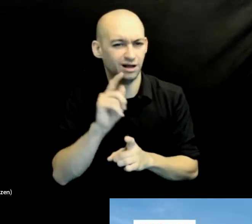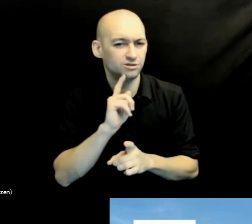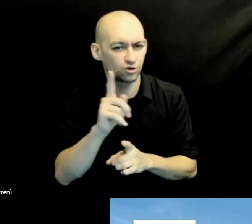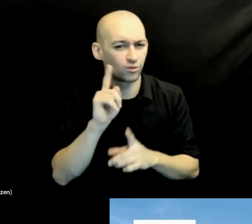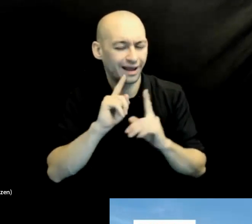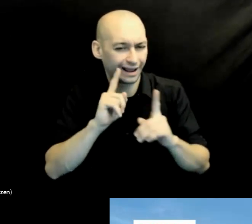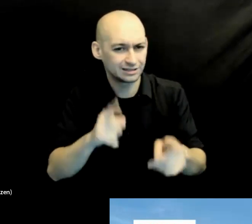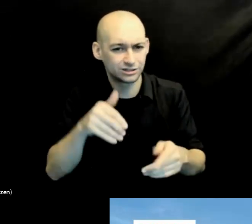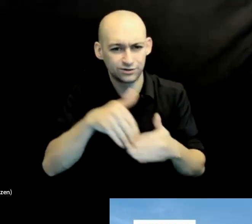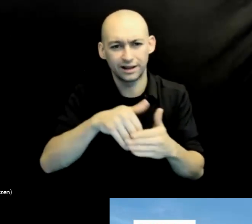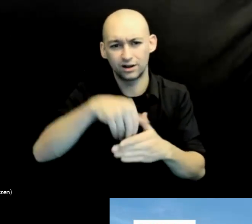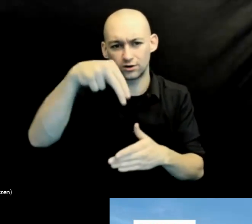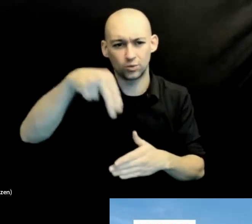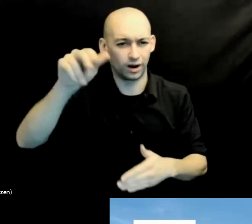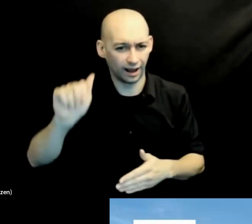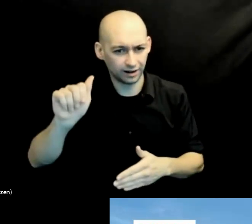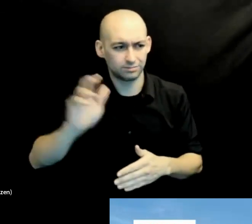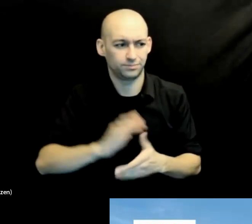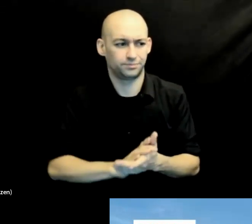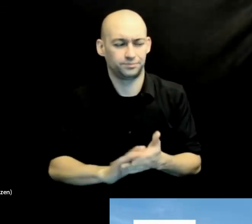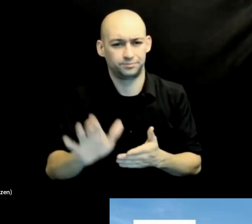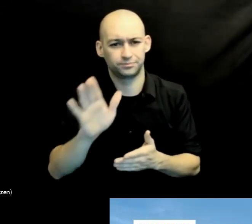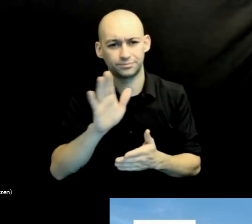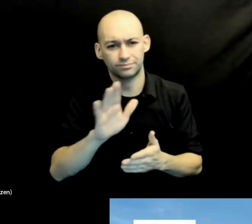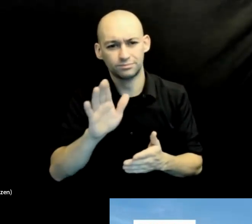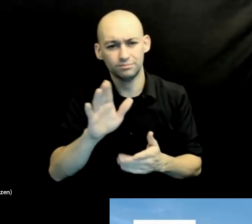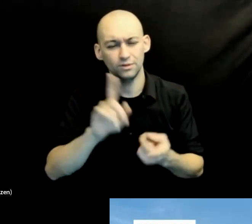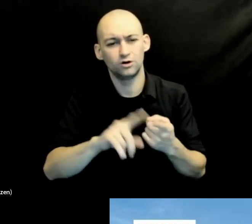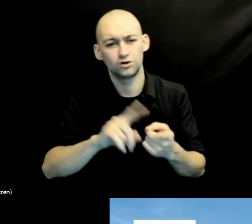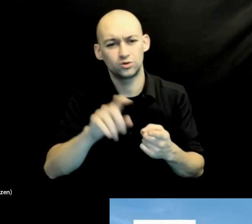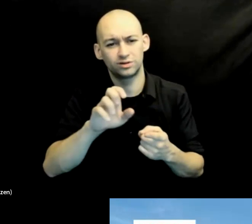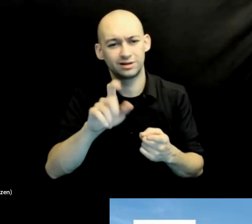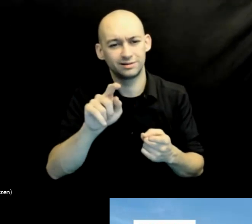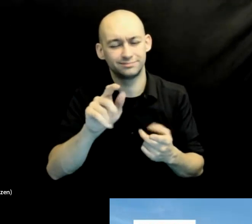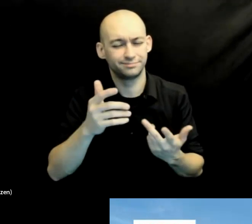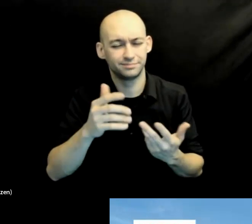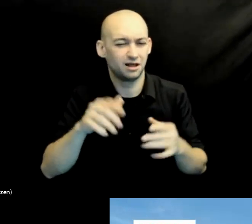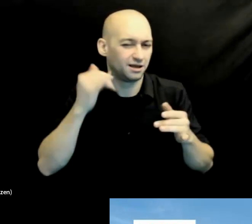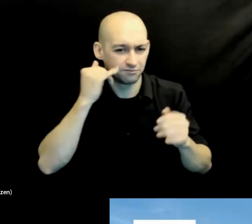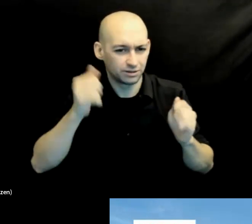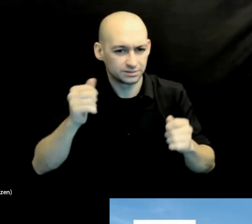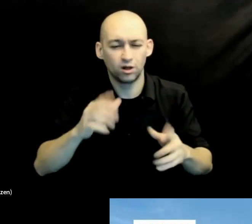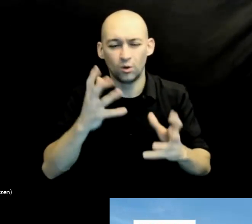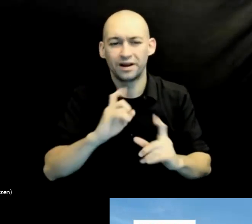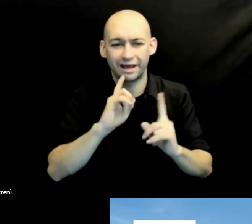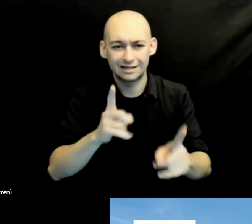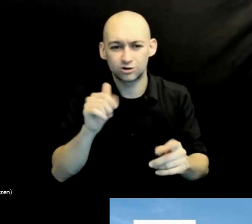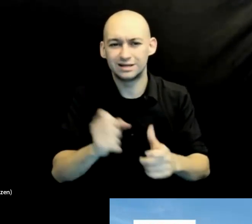Q&A. And to the extent possible, would like to make sure we answer as many questions as possible